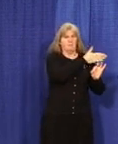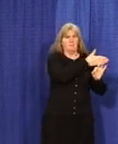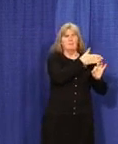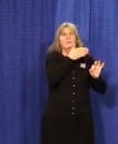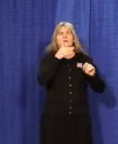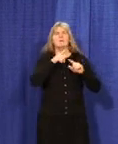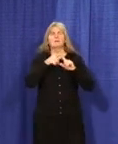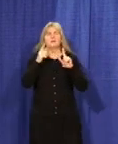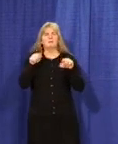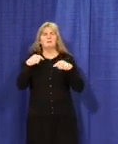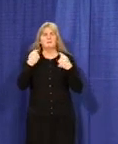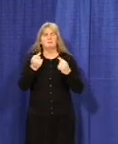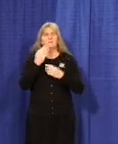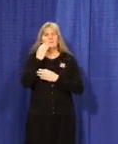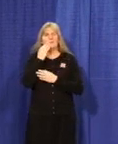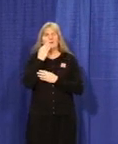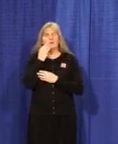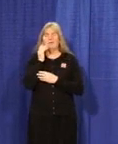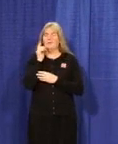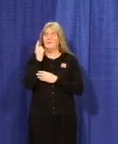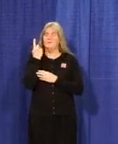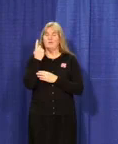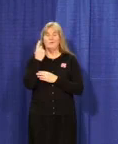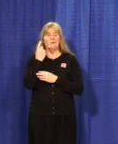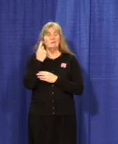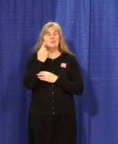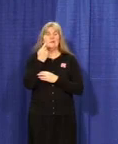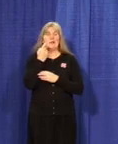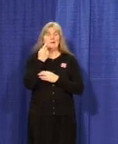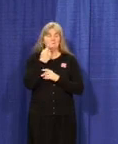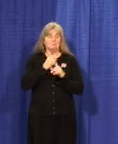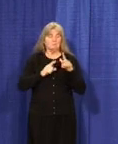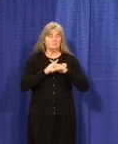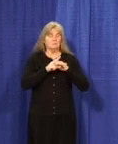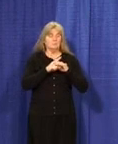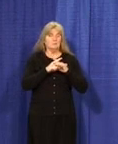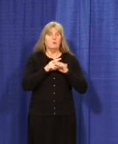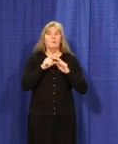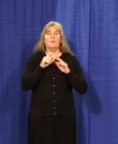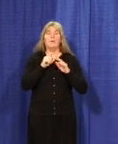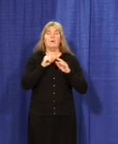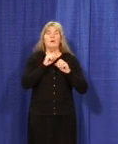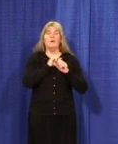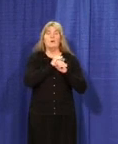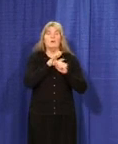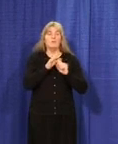Since the first cases in Watson Lake were reported on Friday, my team and myself have been in